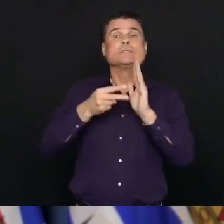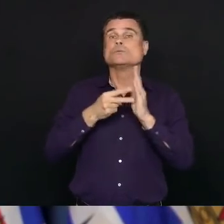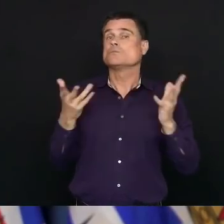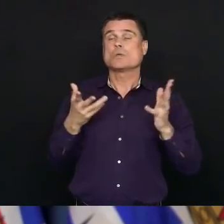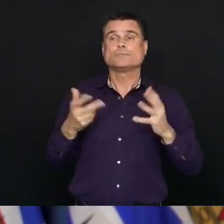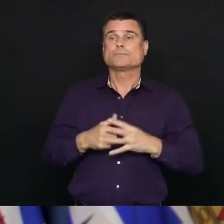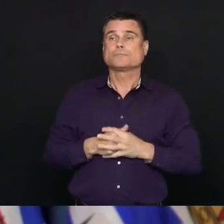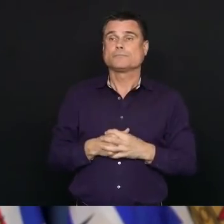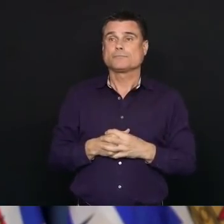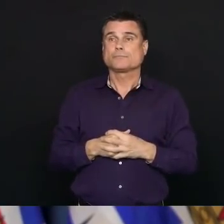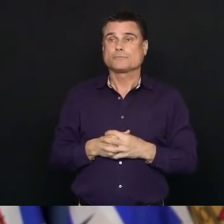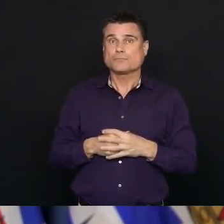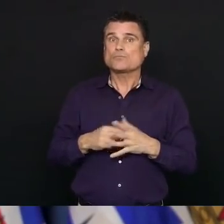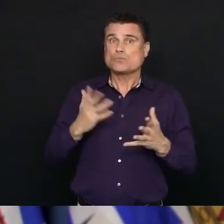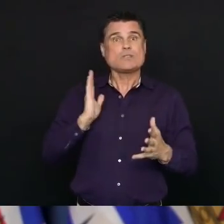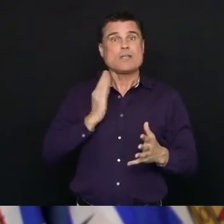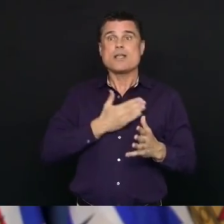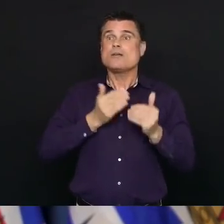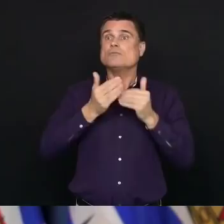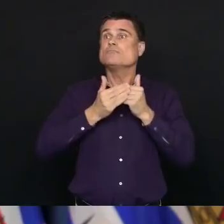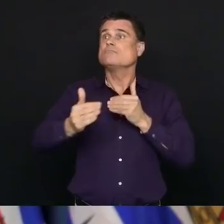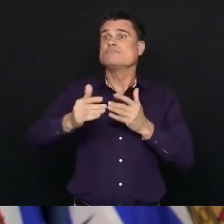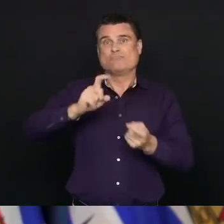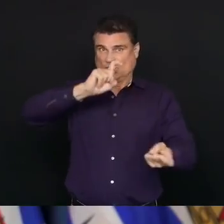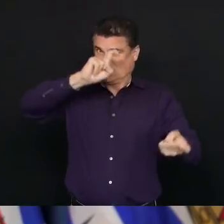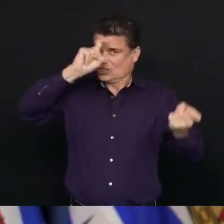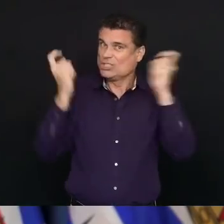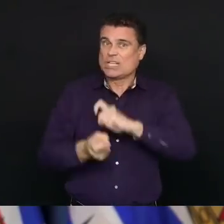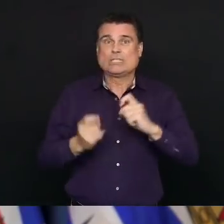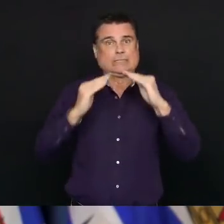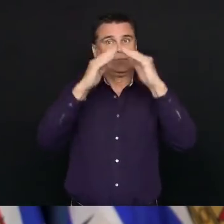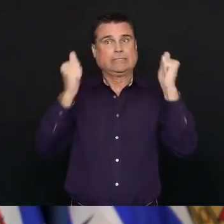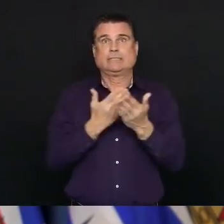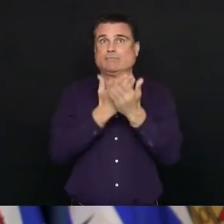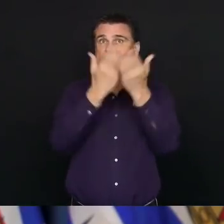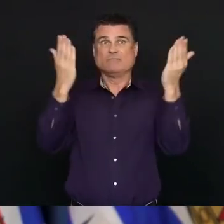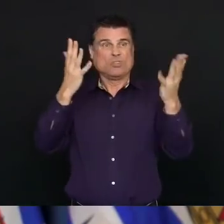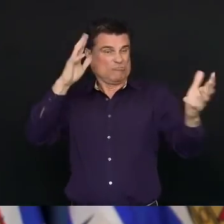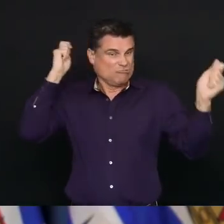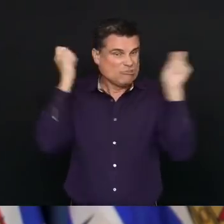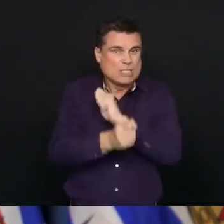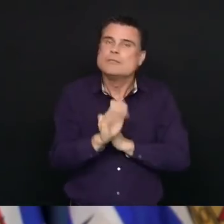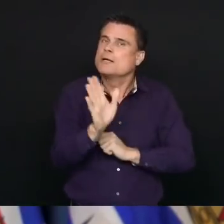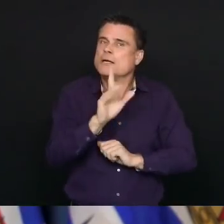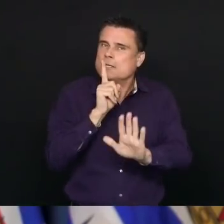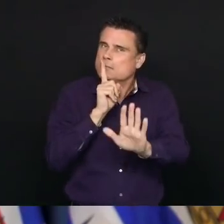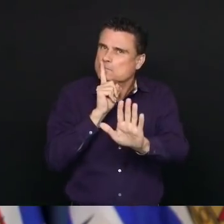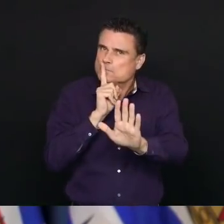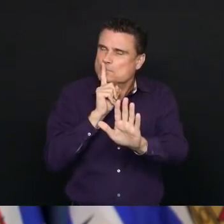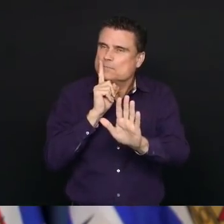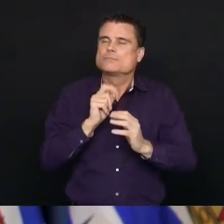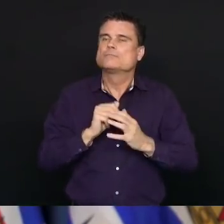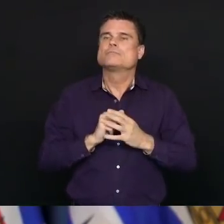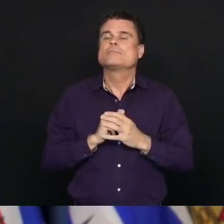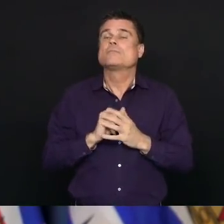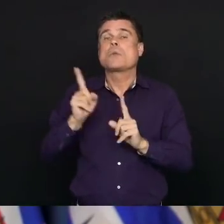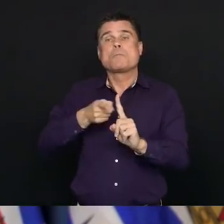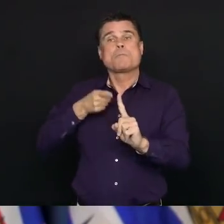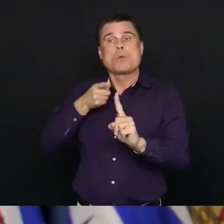affiliates and private providers. Let me be clear. This does not alter the existing framework of how long-term care and assisted living services are provided.